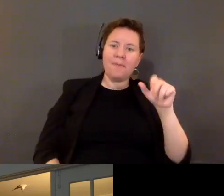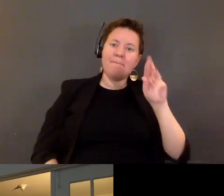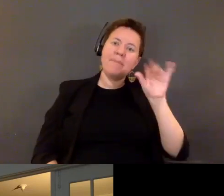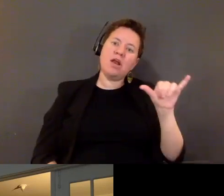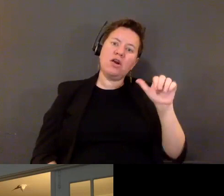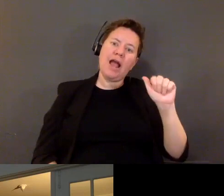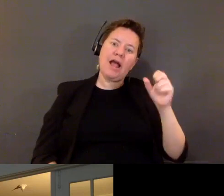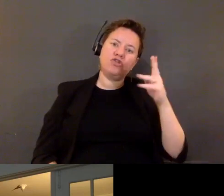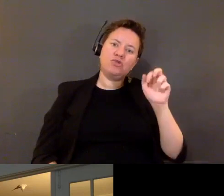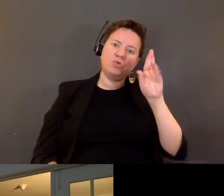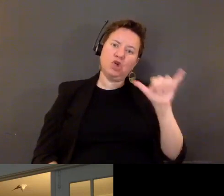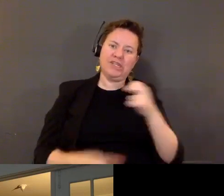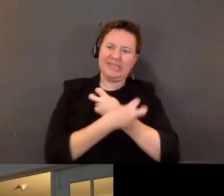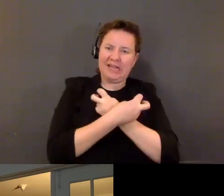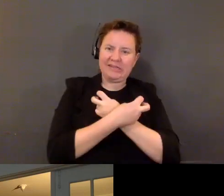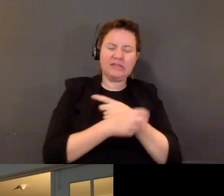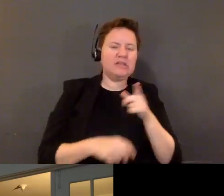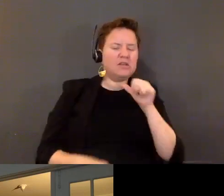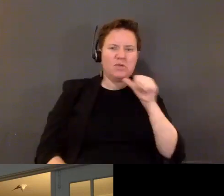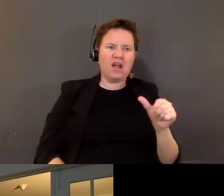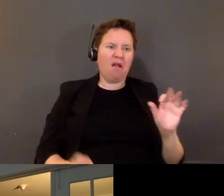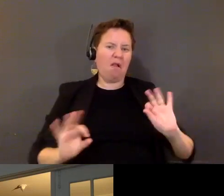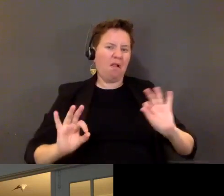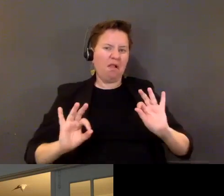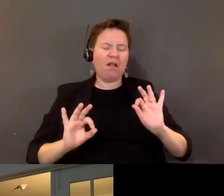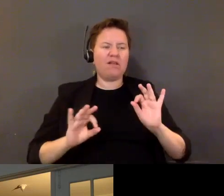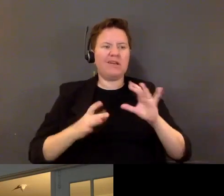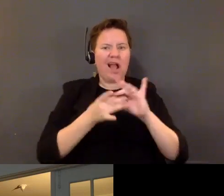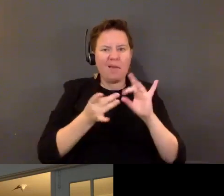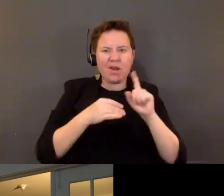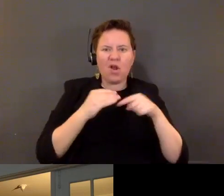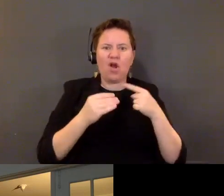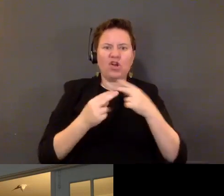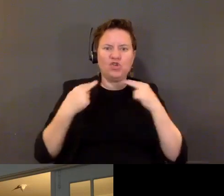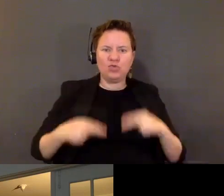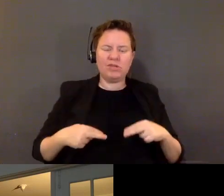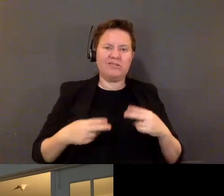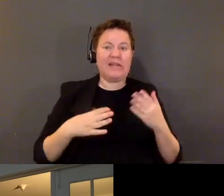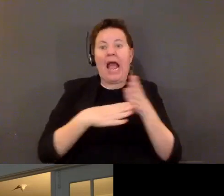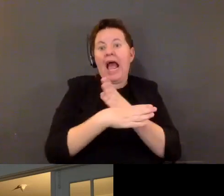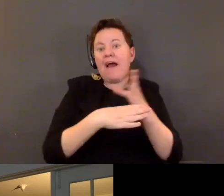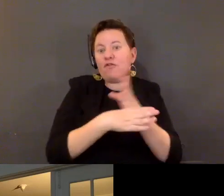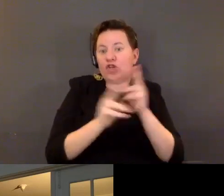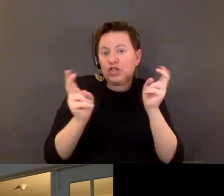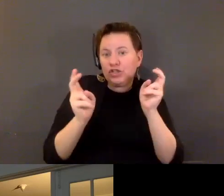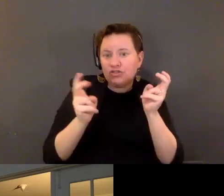this was no benign comment on human morphology the average male skeleton was only there to